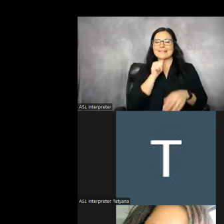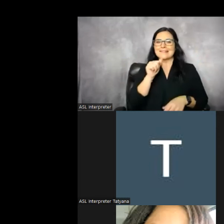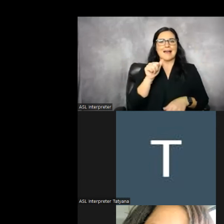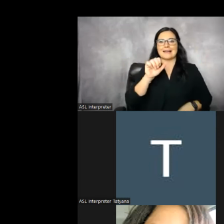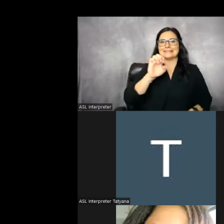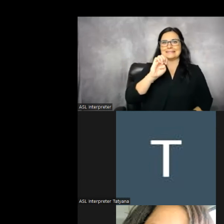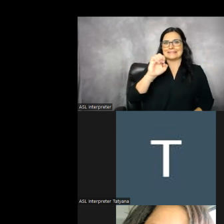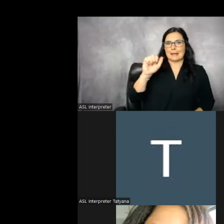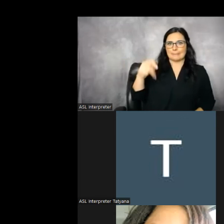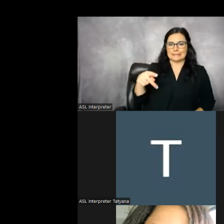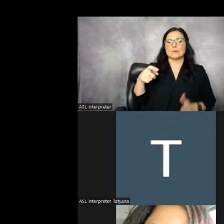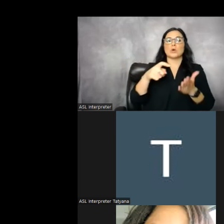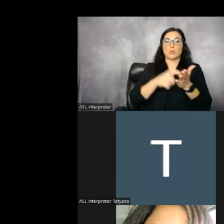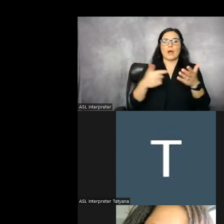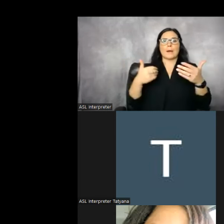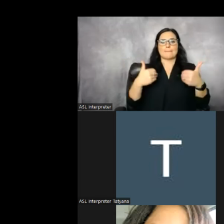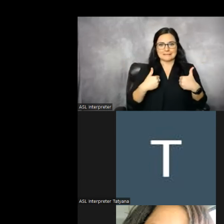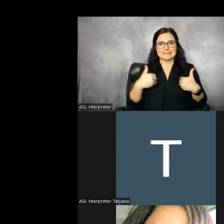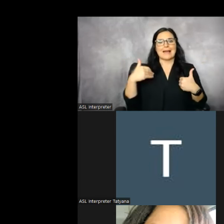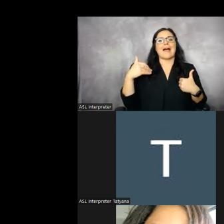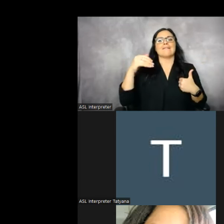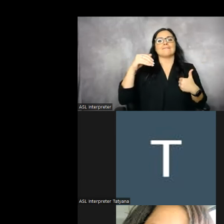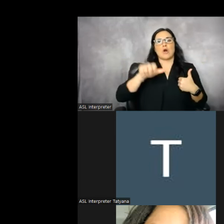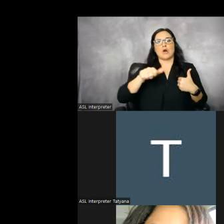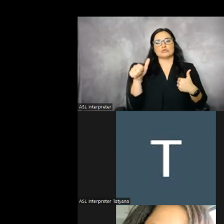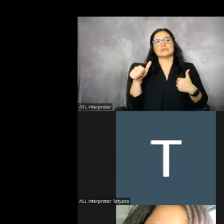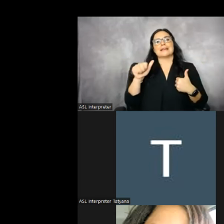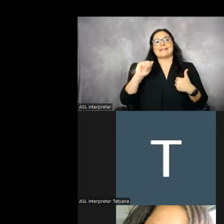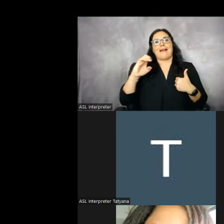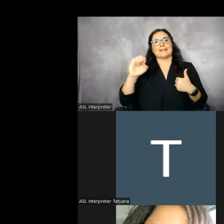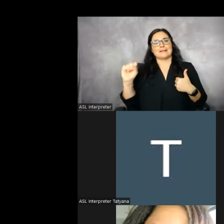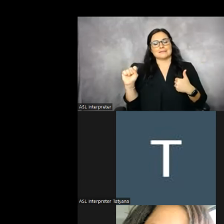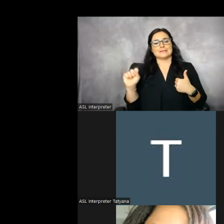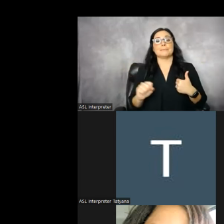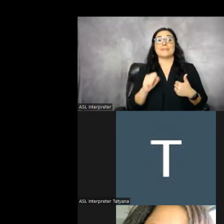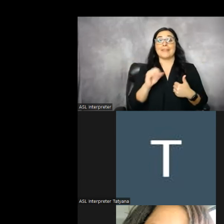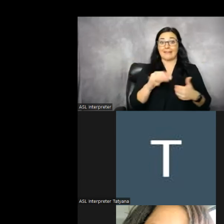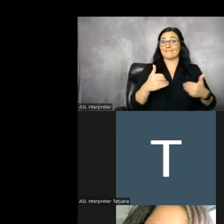It's something else. It's not an EEAAP. And if it does include an alternate means of access,